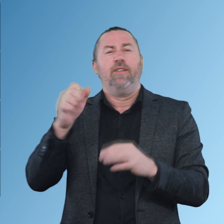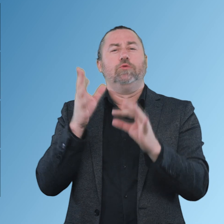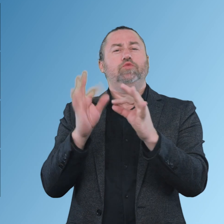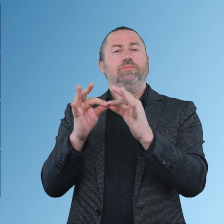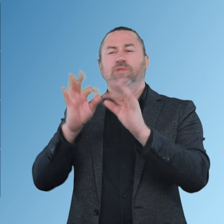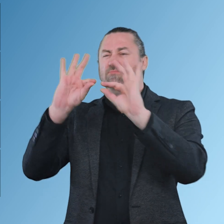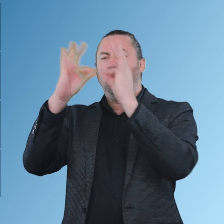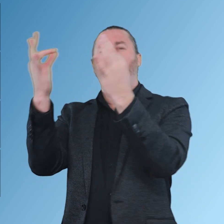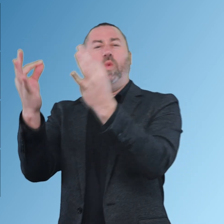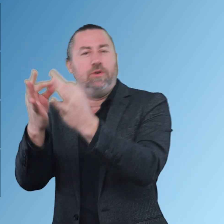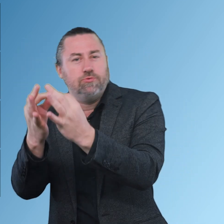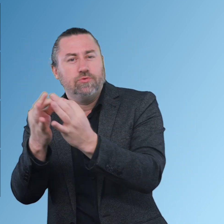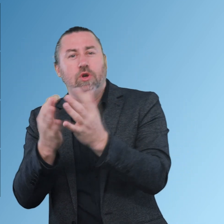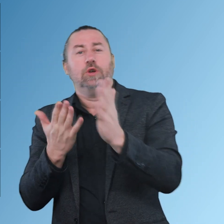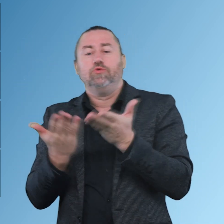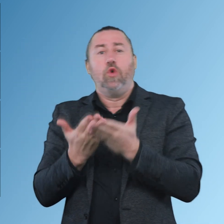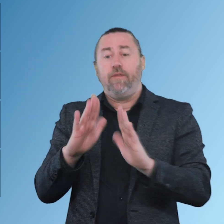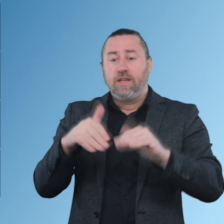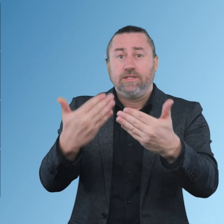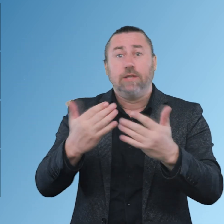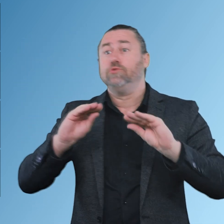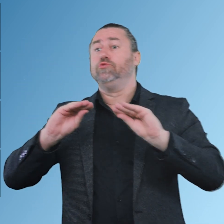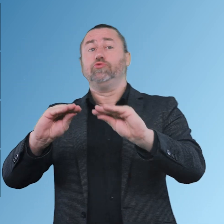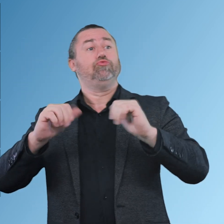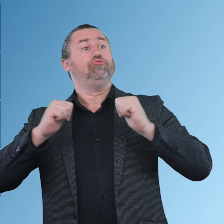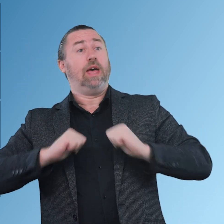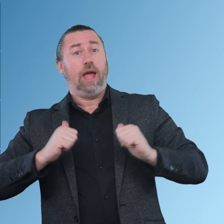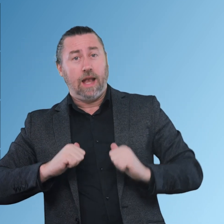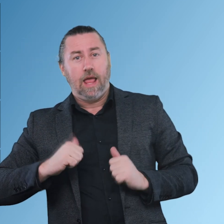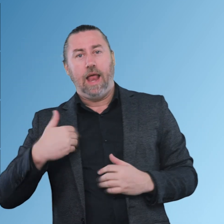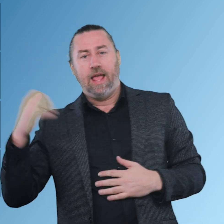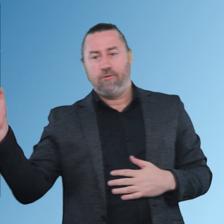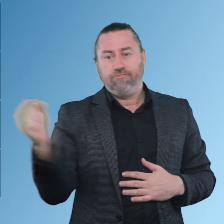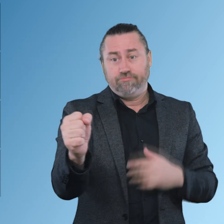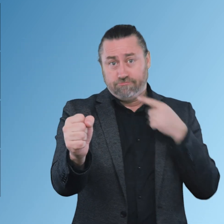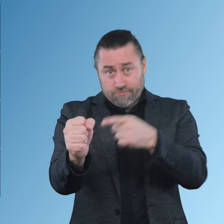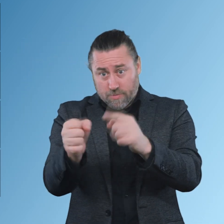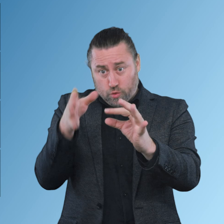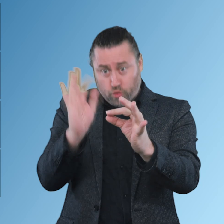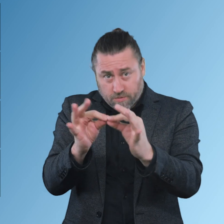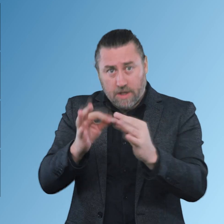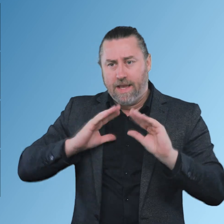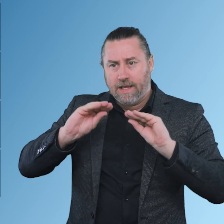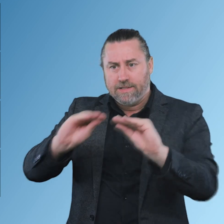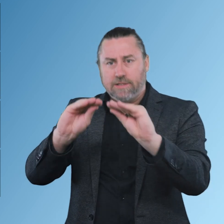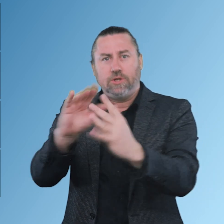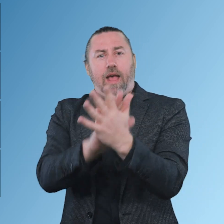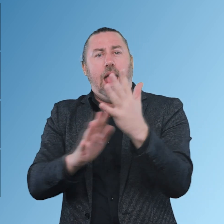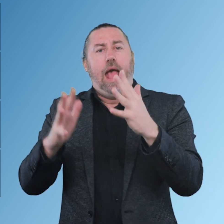Auslan Interpreting Services and Auslan training providers support Auslan interpreters to develop competencies to work effectively